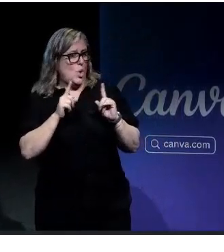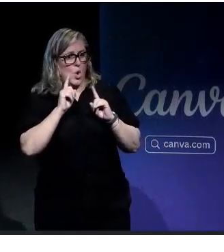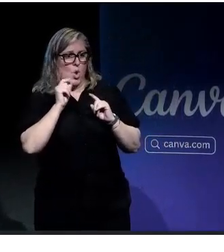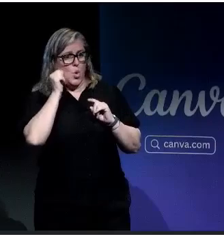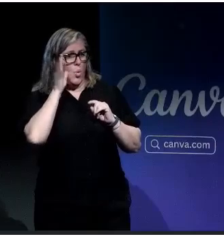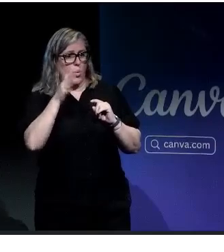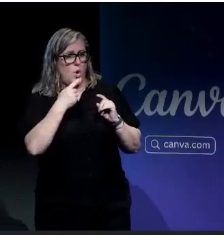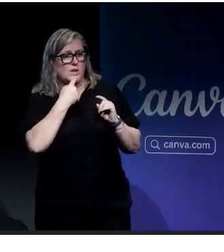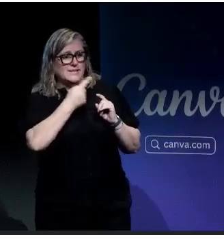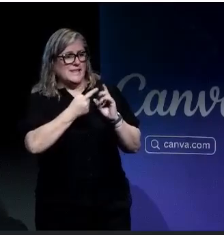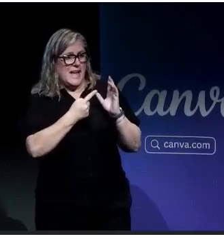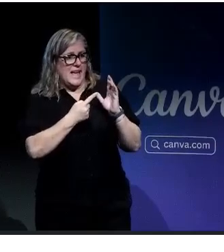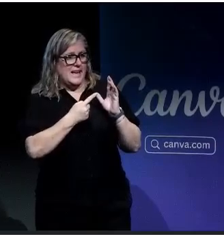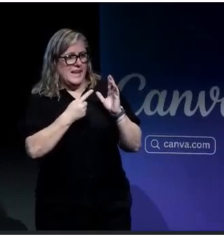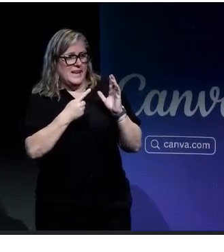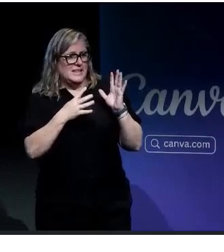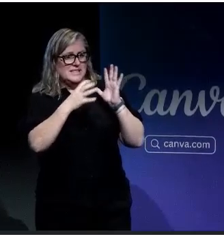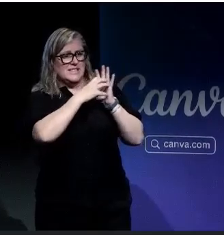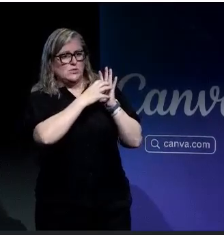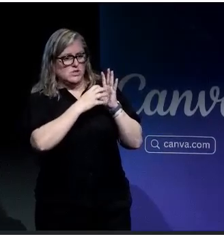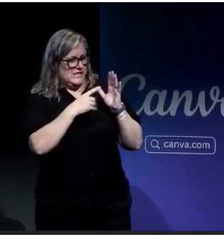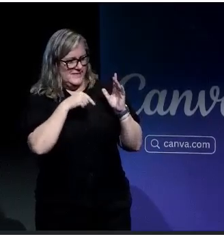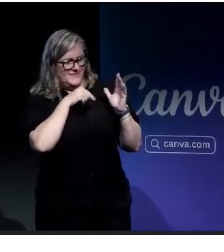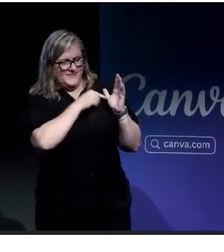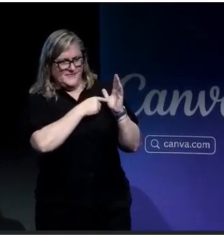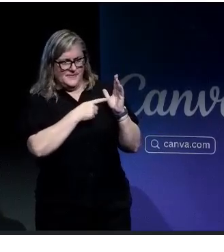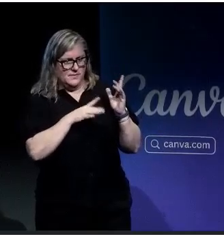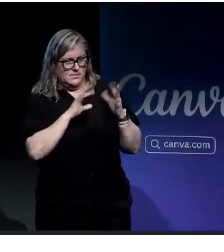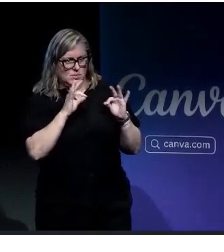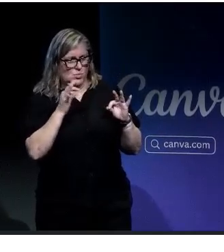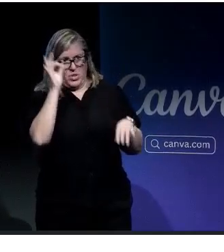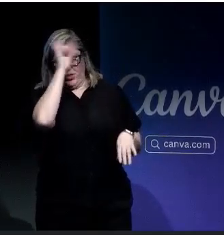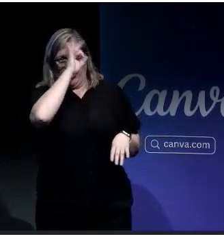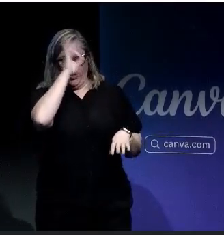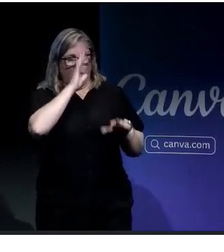Because again, it has no idea that it's supposed to be decorative, so it's another one that it's missing.